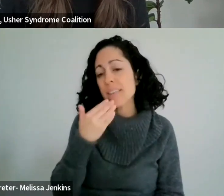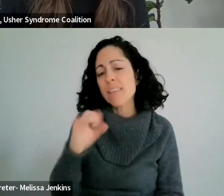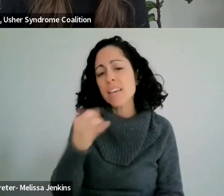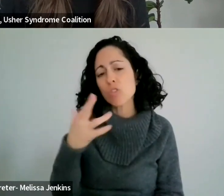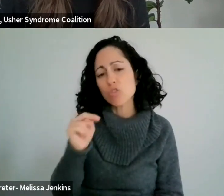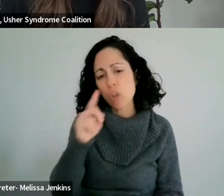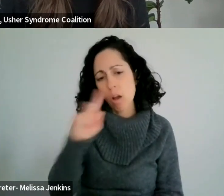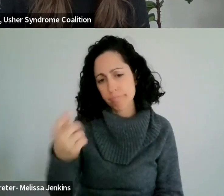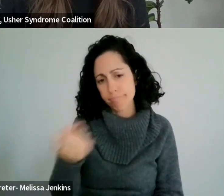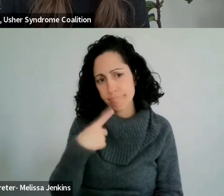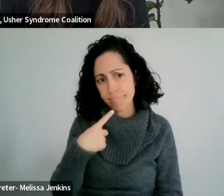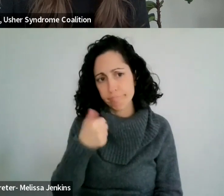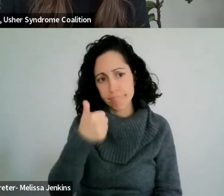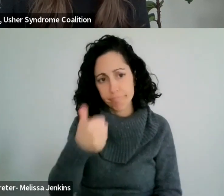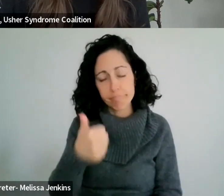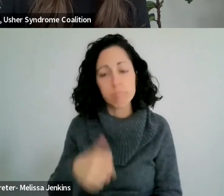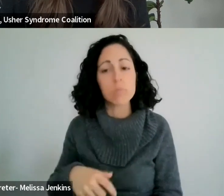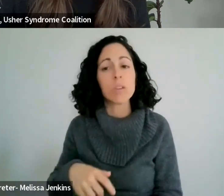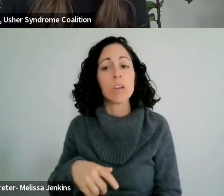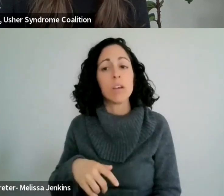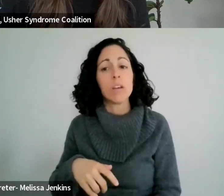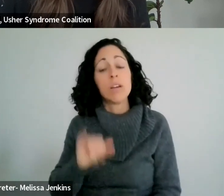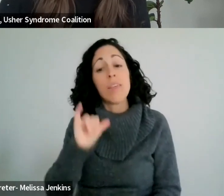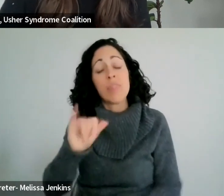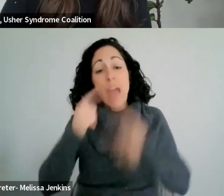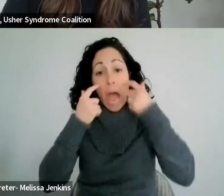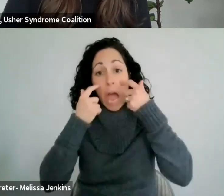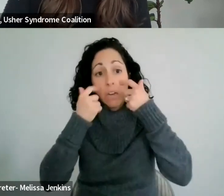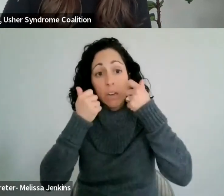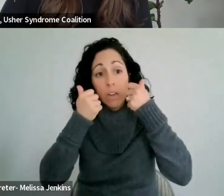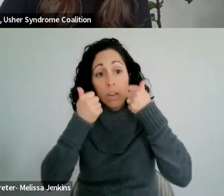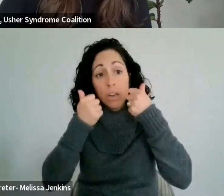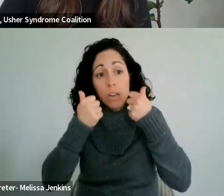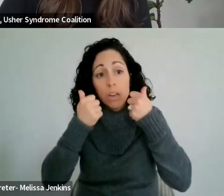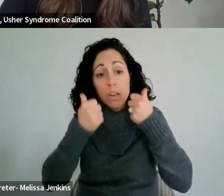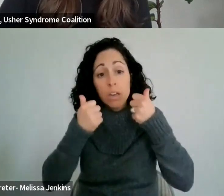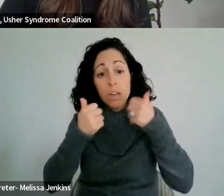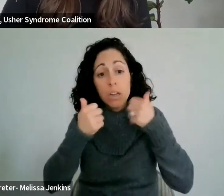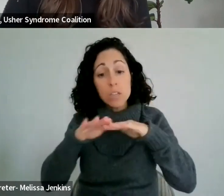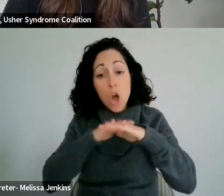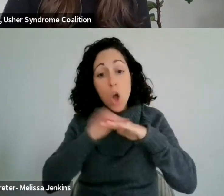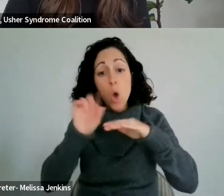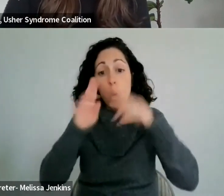The rate of deterioration as part of the natural disease evolution,